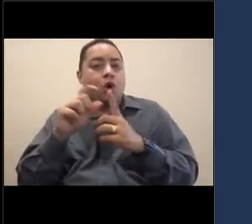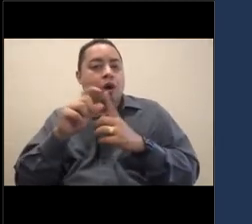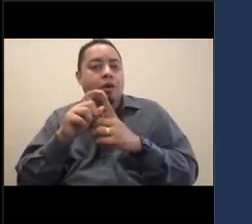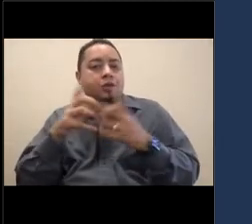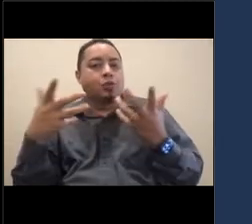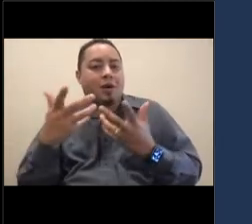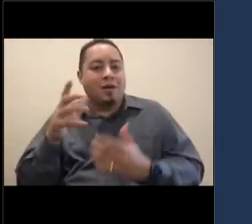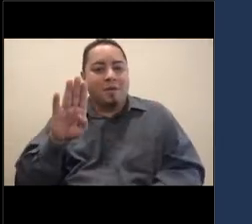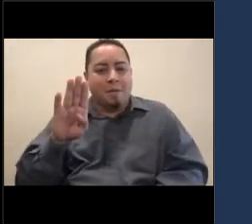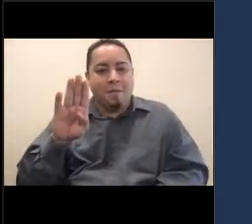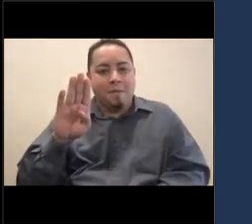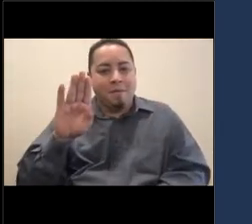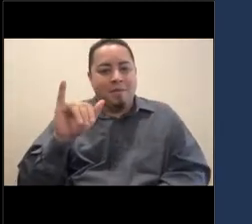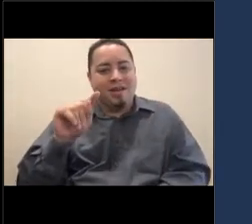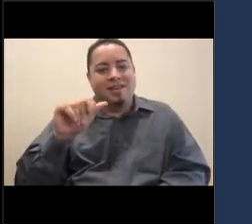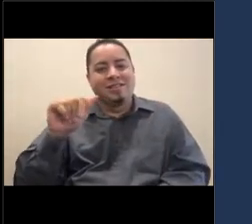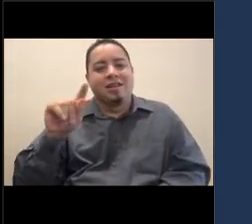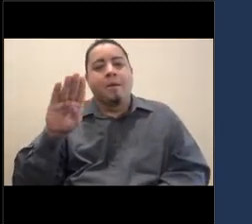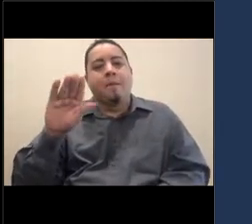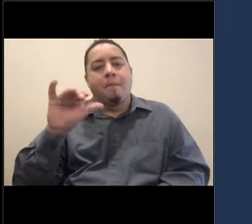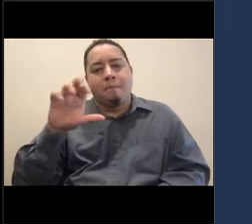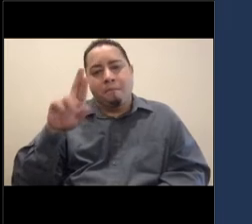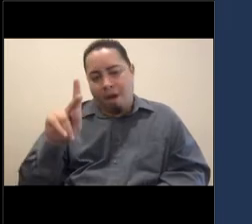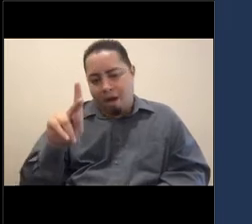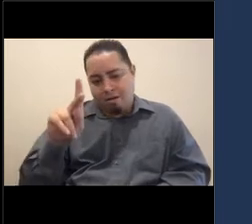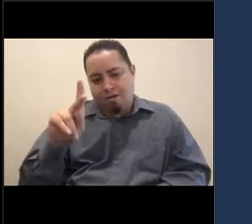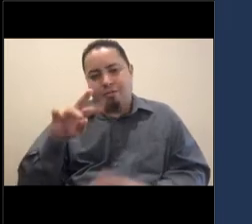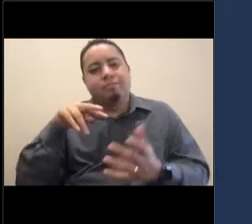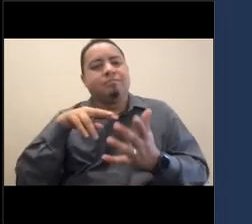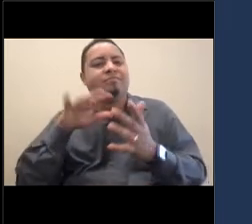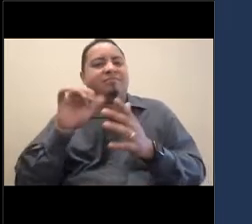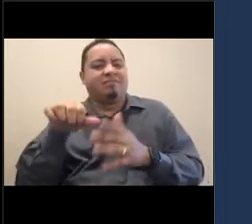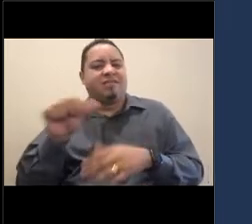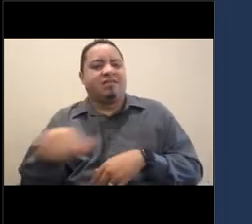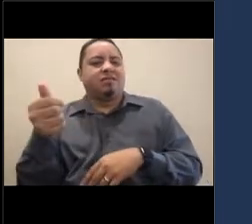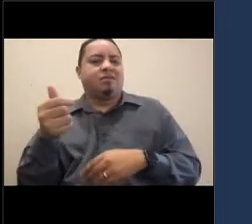So that is another place name for Lake Champlain as well. [Grace] Excellent.